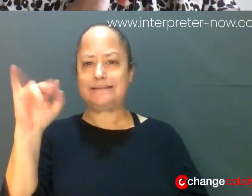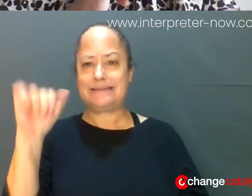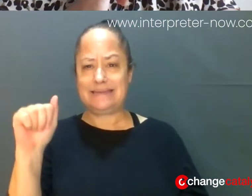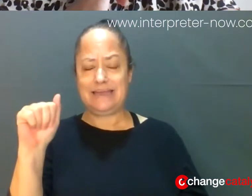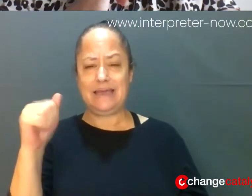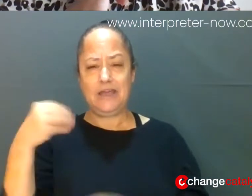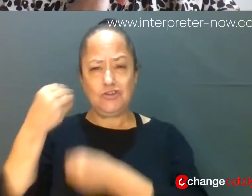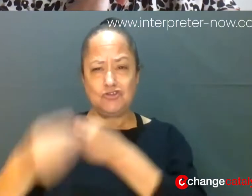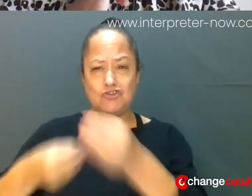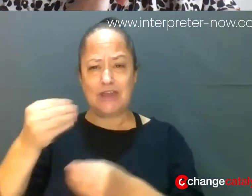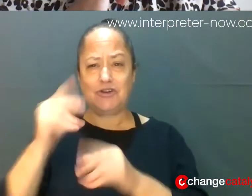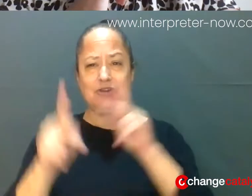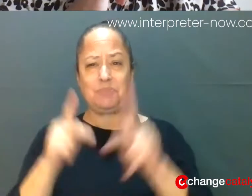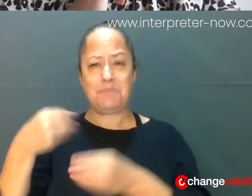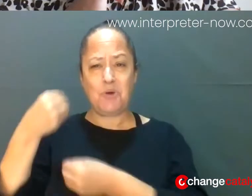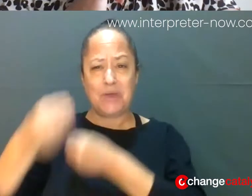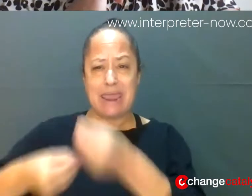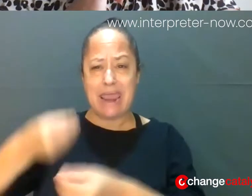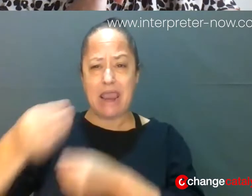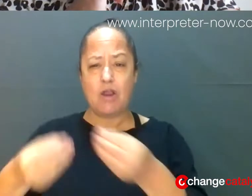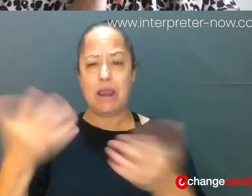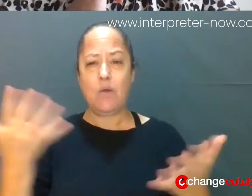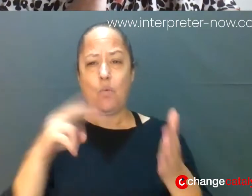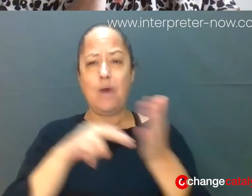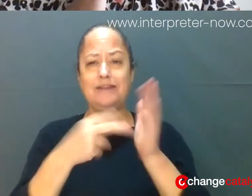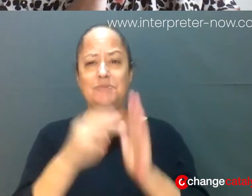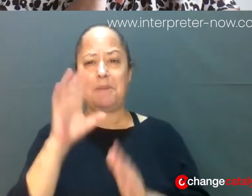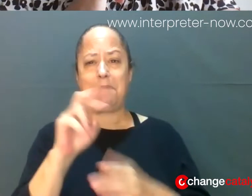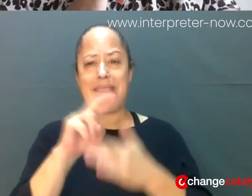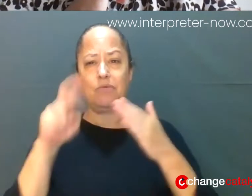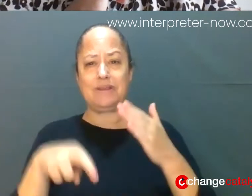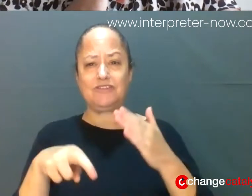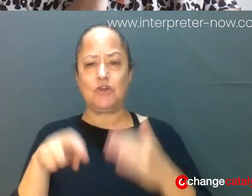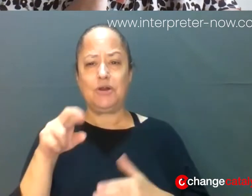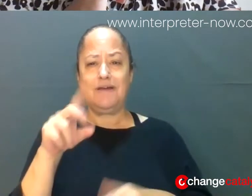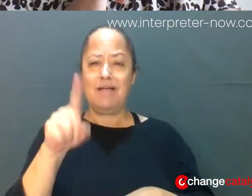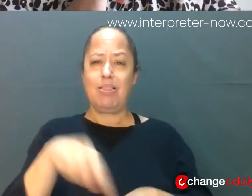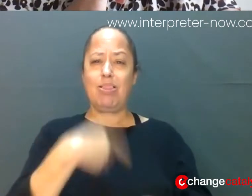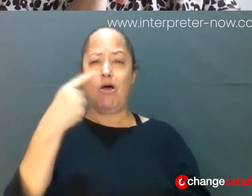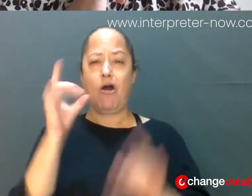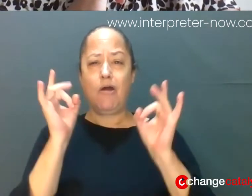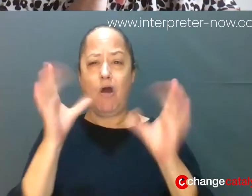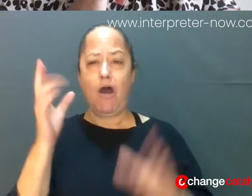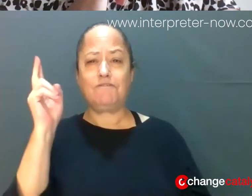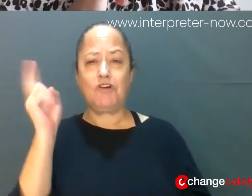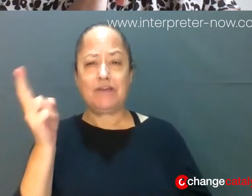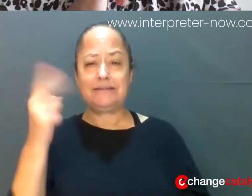carry what it is meant to be the result of a long and awful history of "us-ing" and "them-ing."